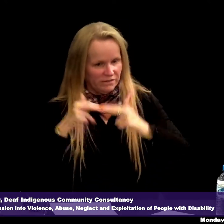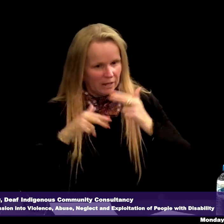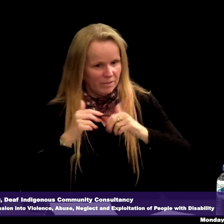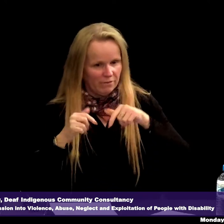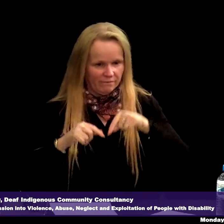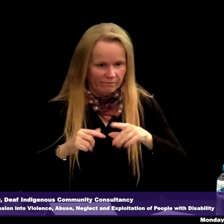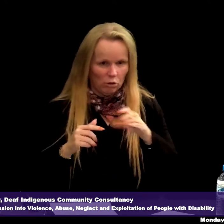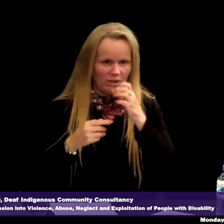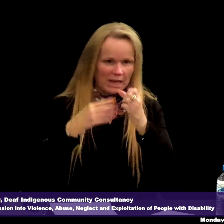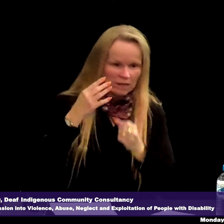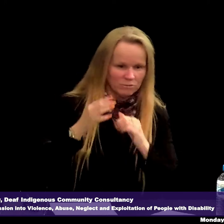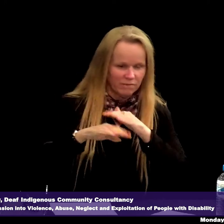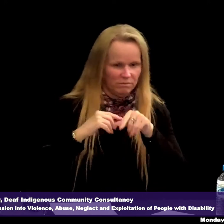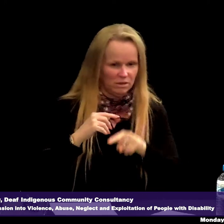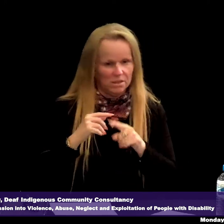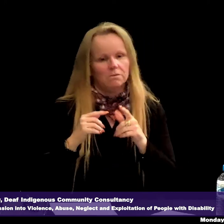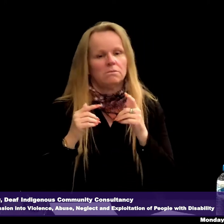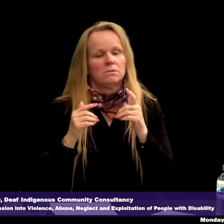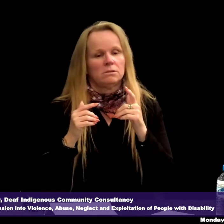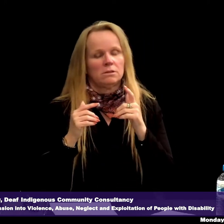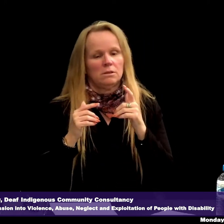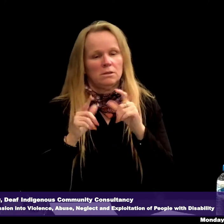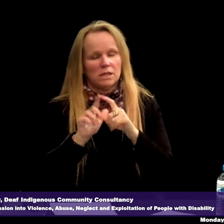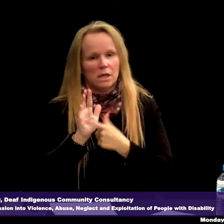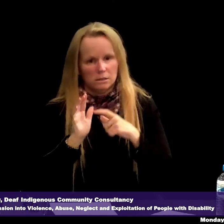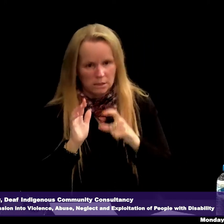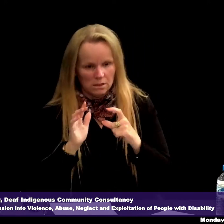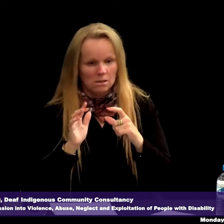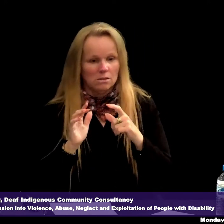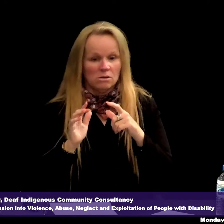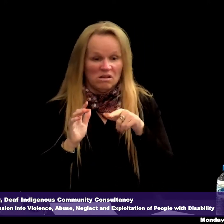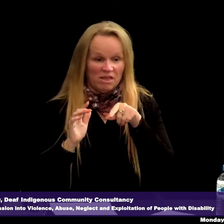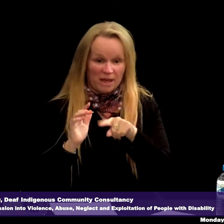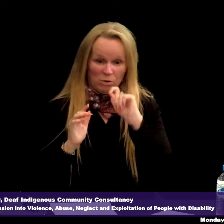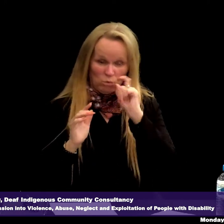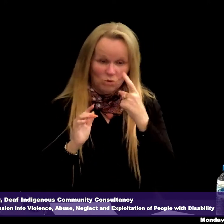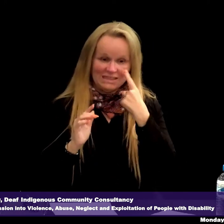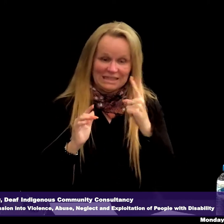Hopefully, when we're looking at outcomes for people and what happens with the DRC and